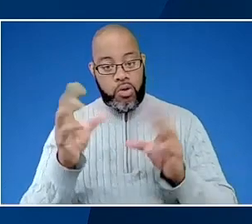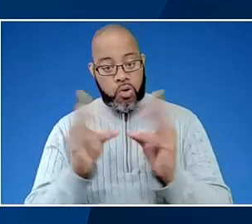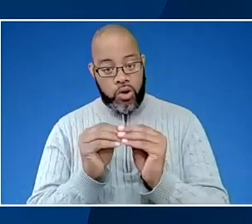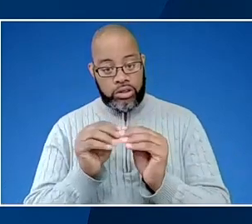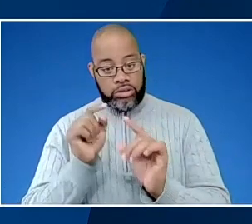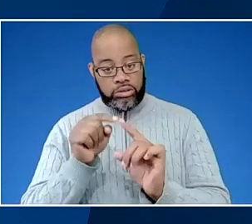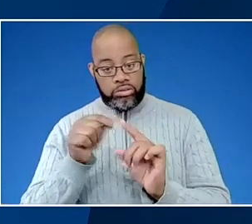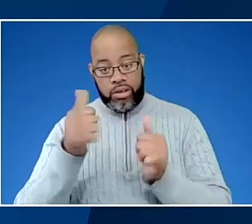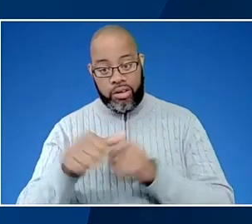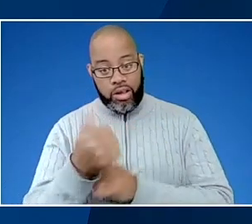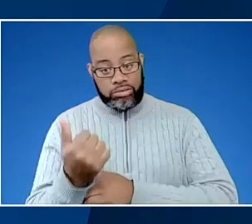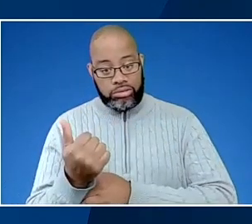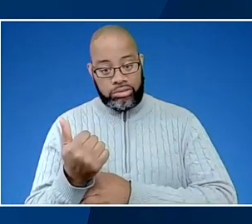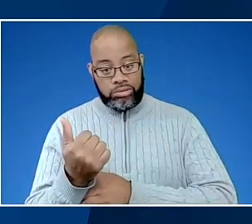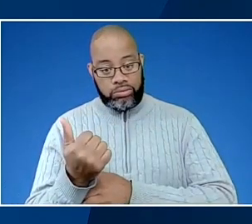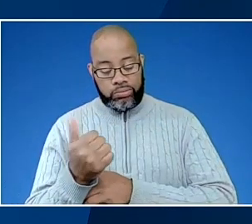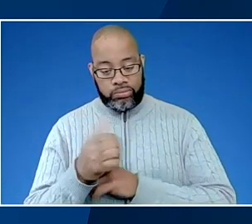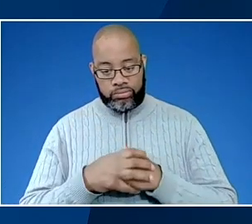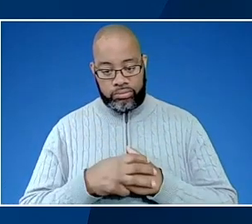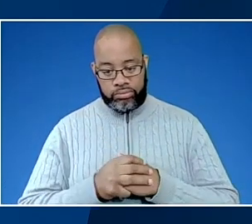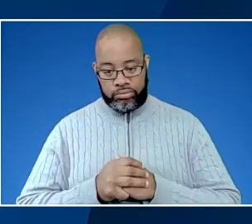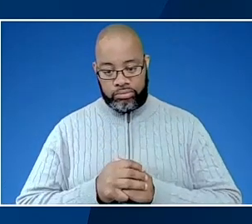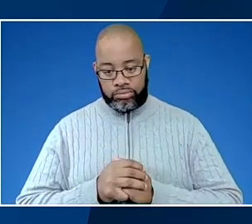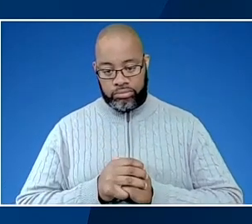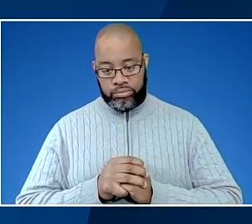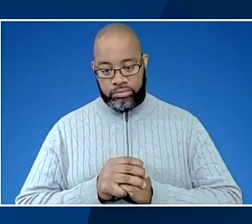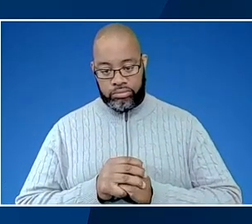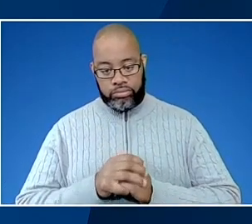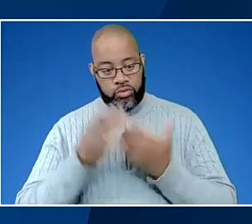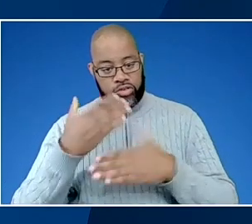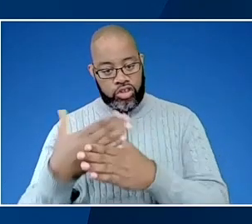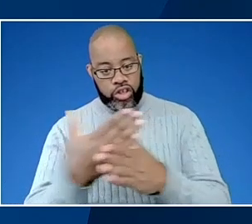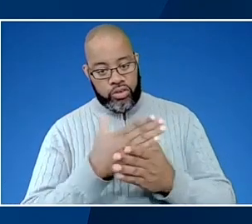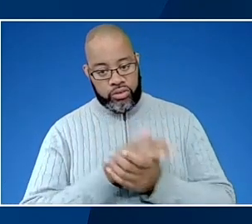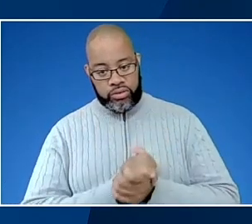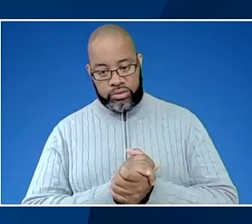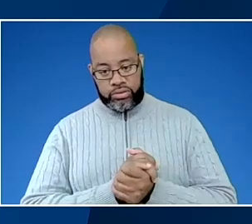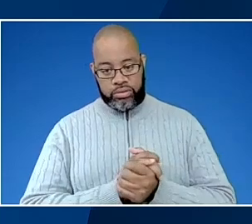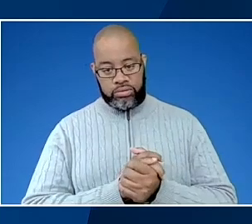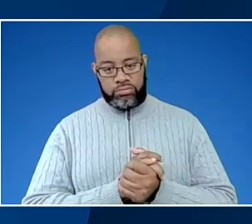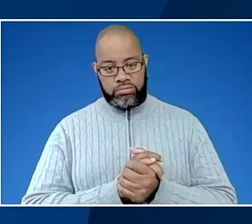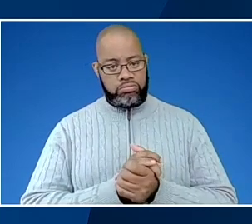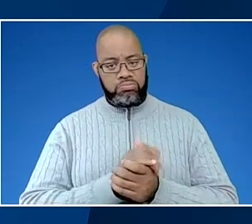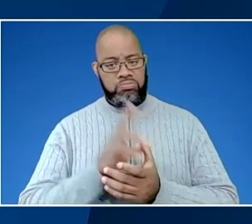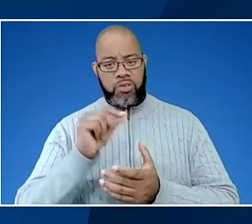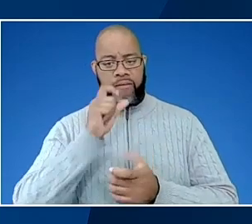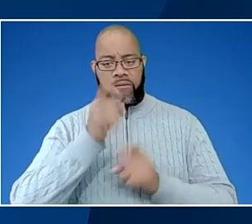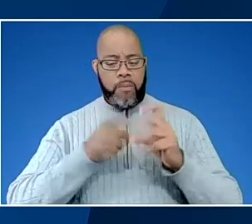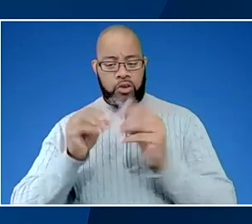colleagues would like to share? No, not from the caucus I asked for, no.